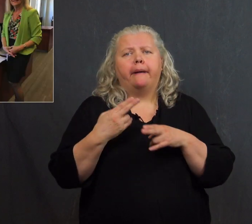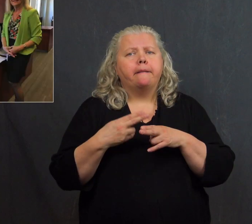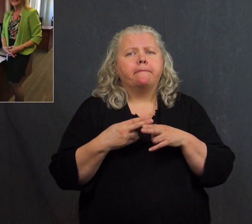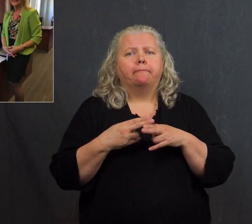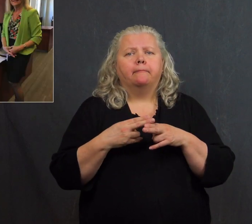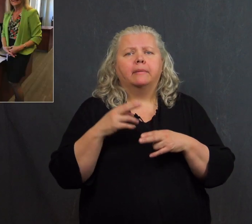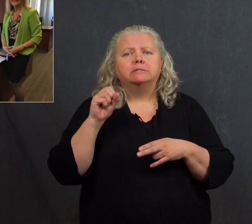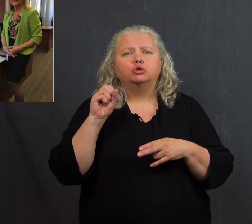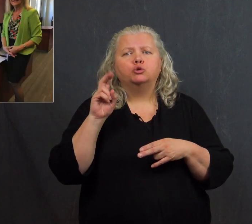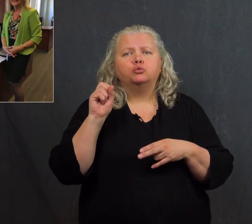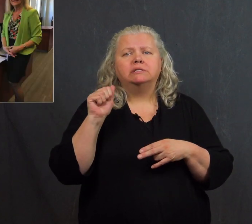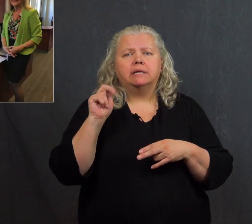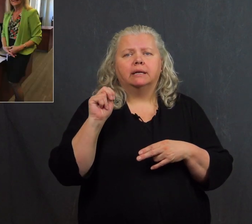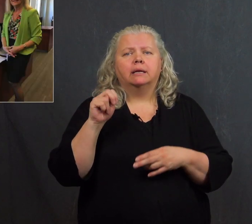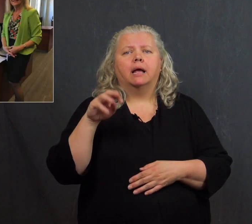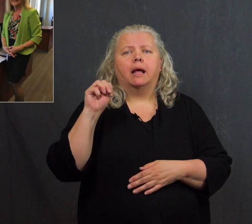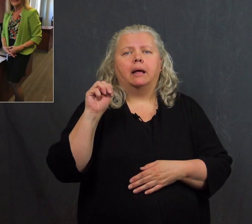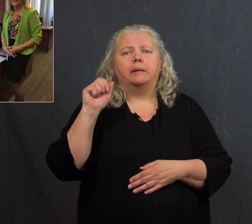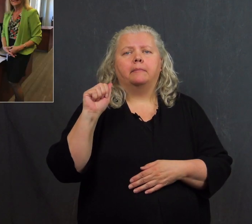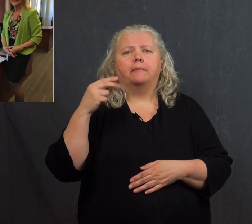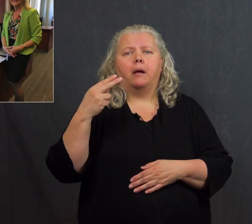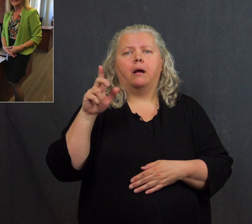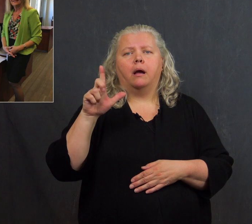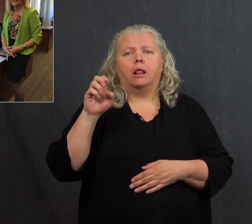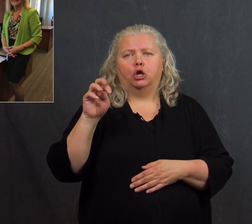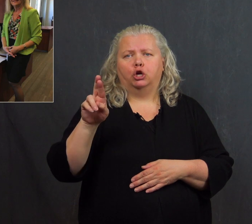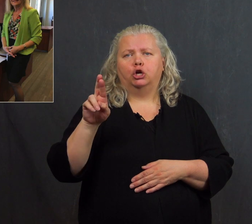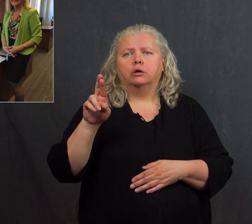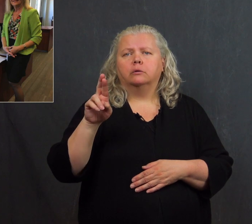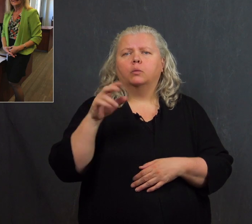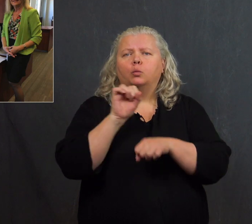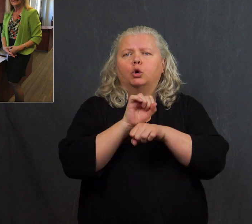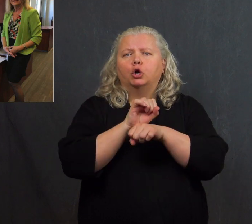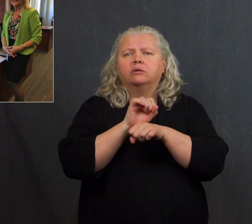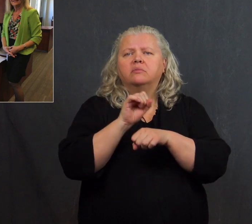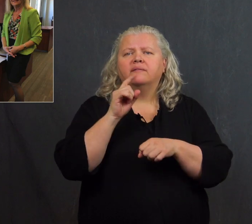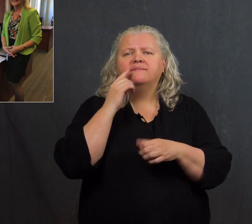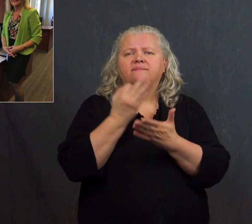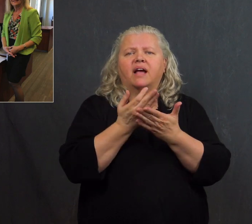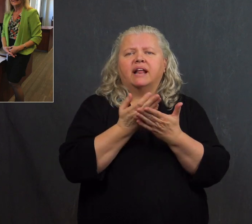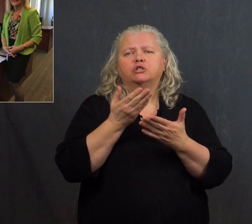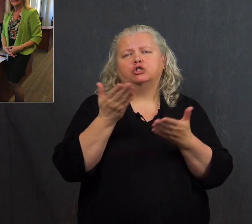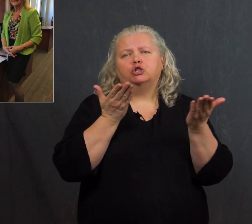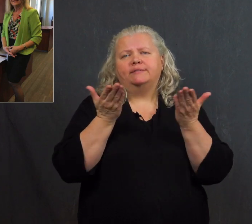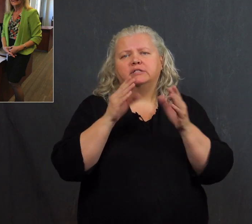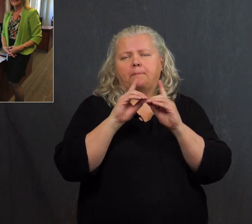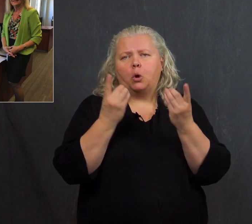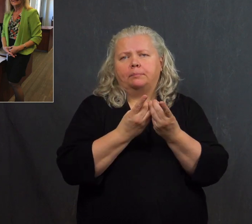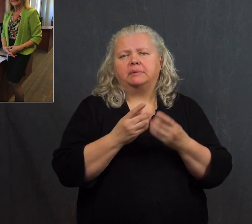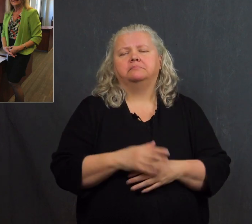One employee is Susan Mahler, who works in their Financial Services department.